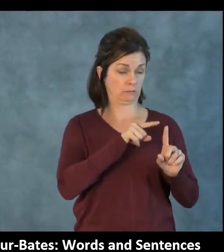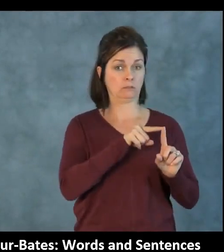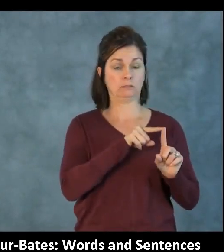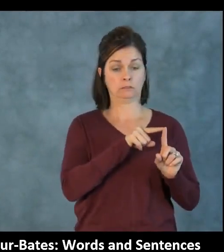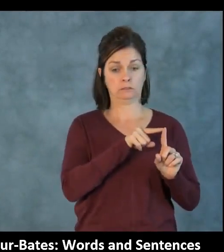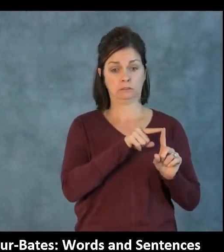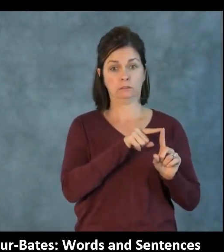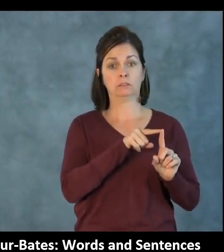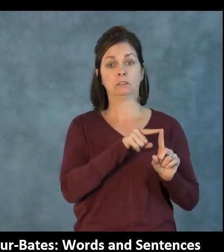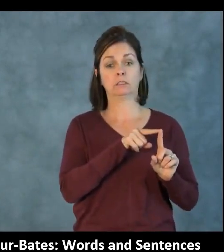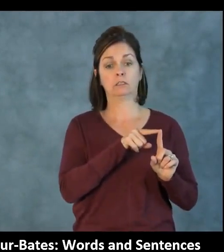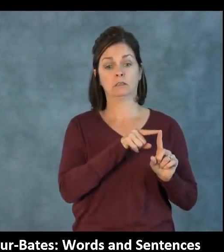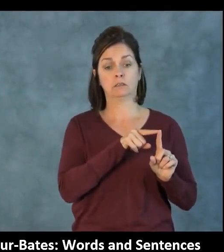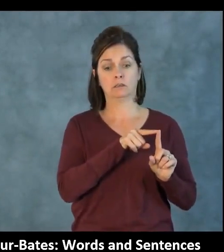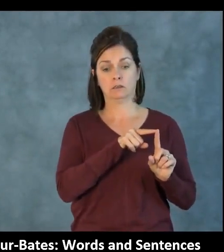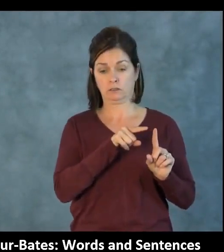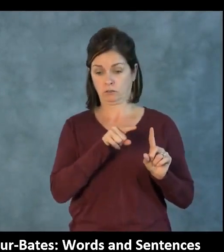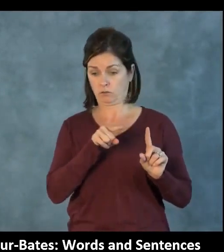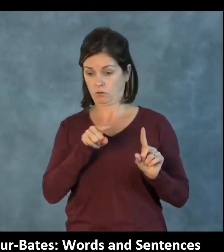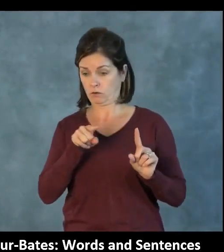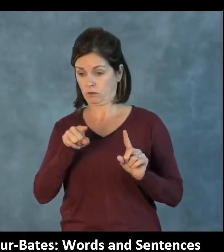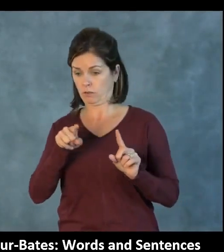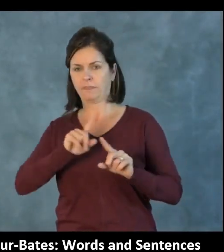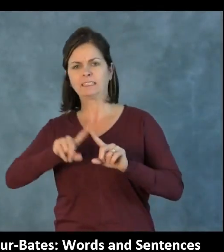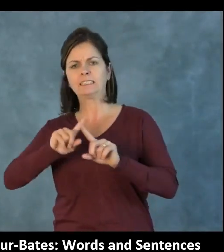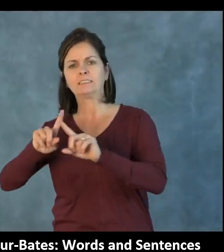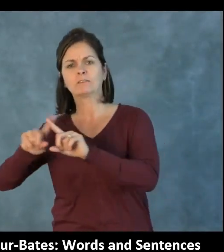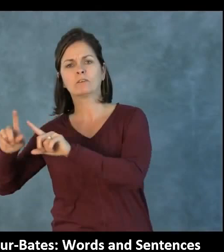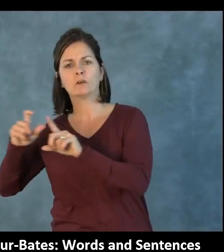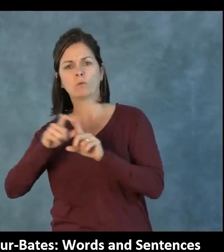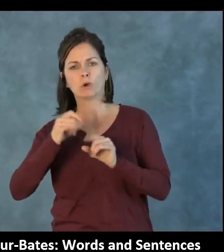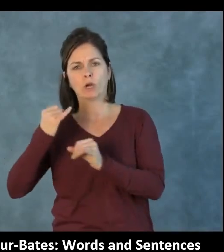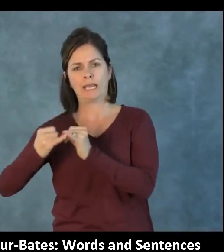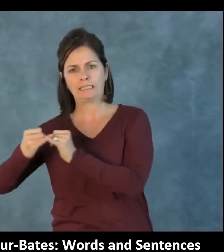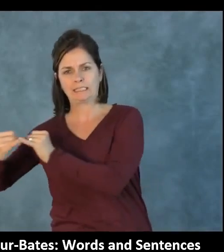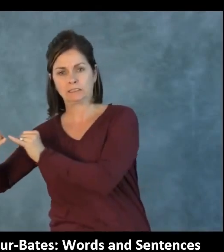and look across at the different word endings, we can see there's actually somewhat